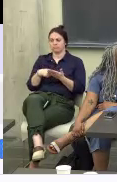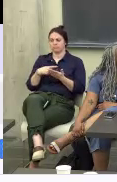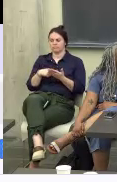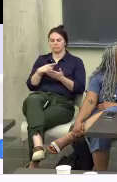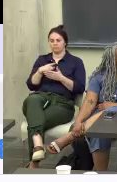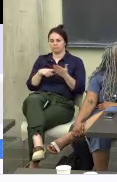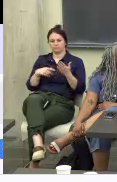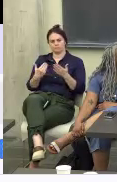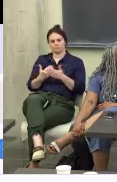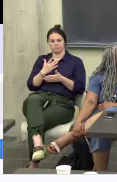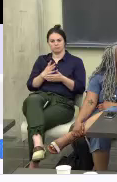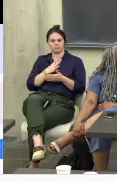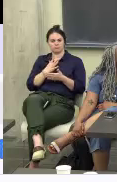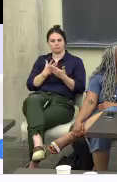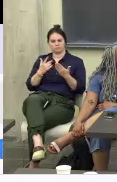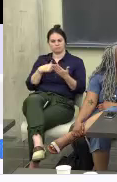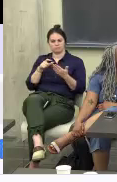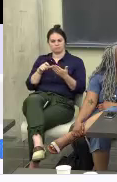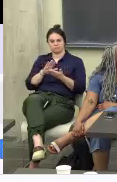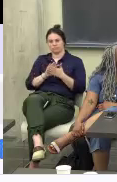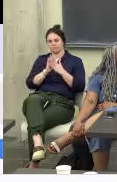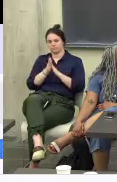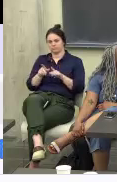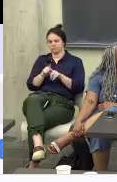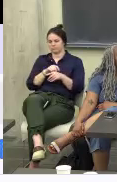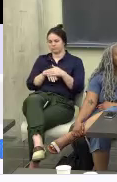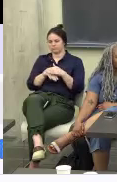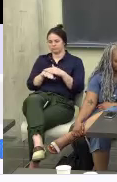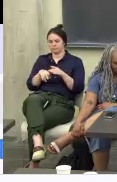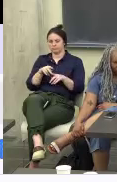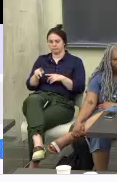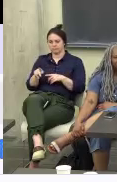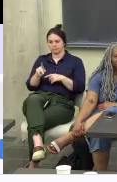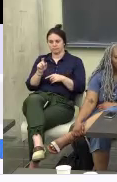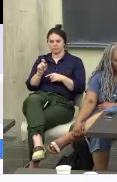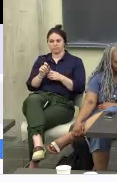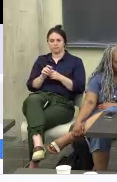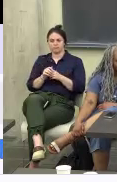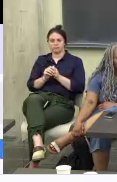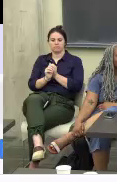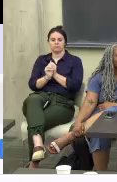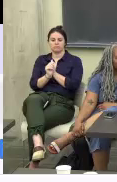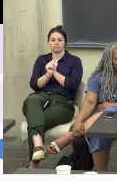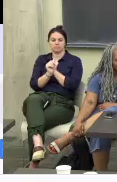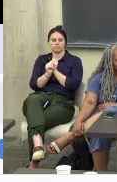what is the new thing we need to do? As accessibility professionals. And it